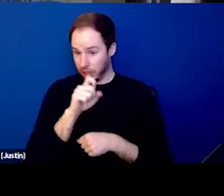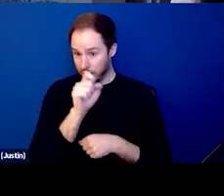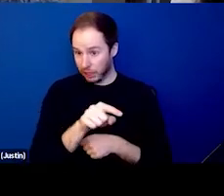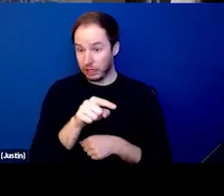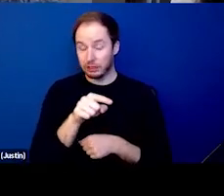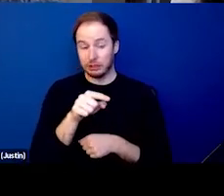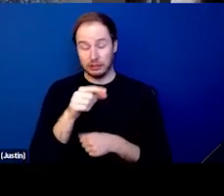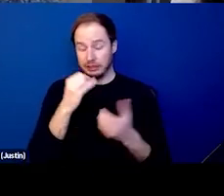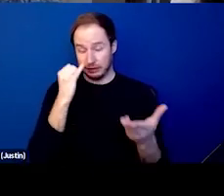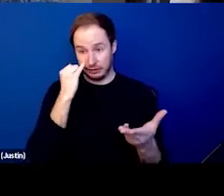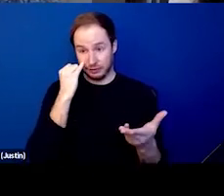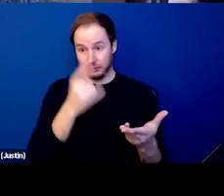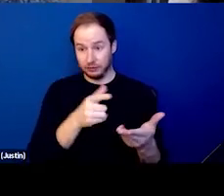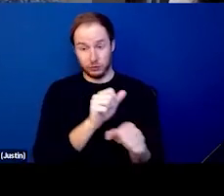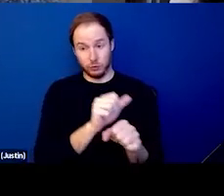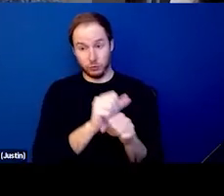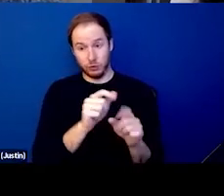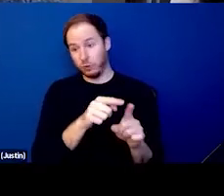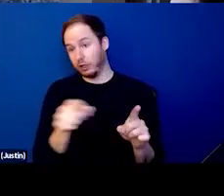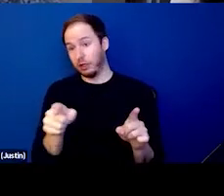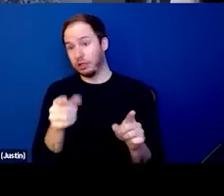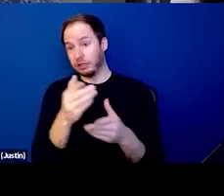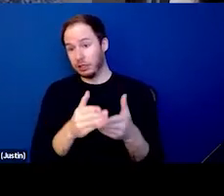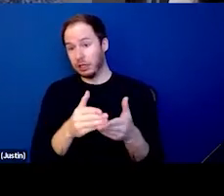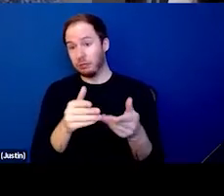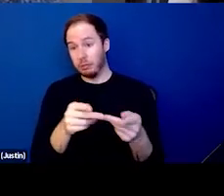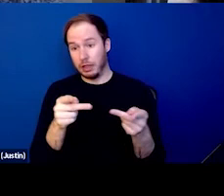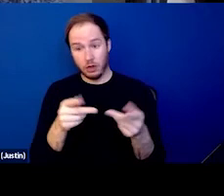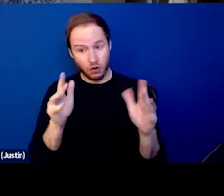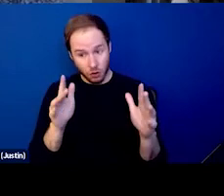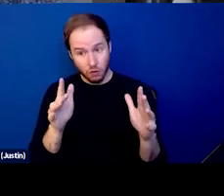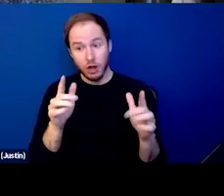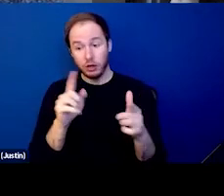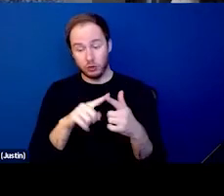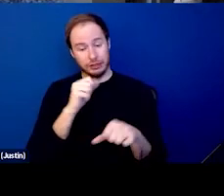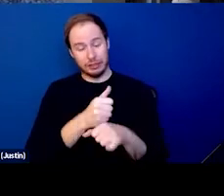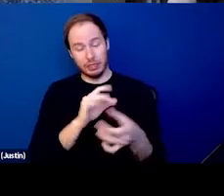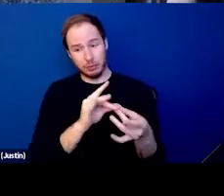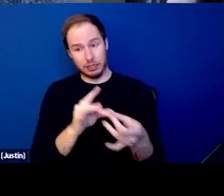should you ask if they are working with some of these places and make connections with them if they are not?"